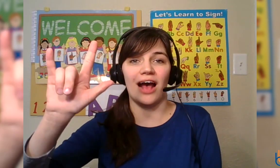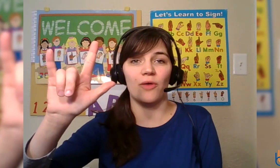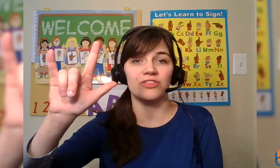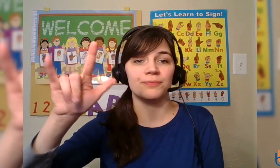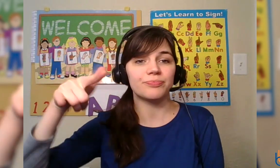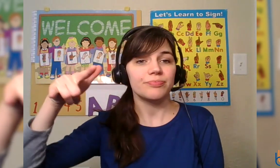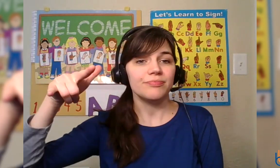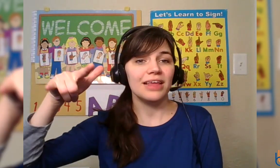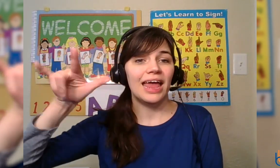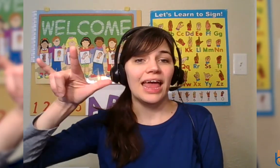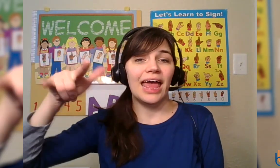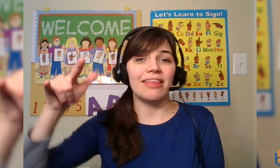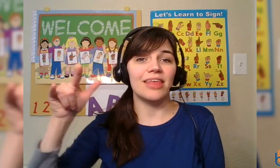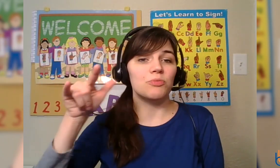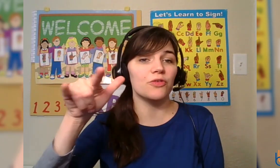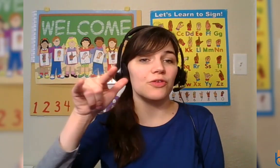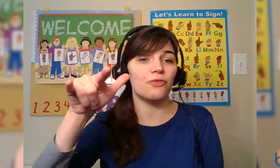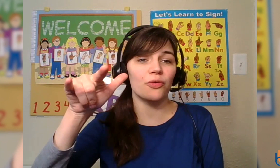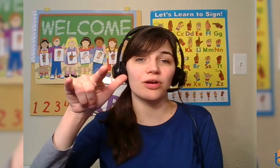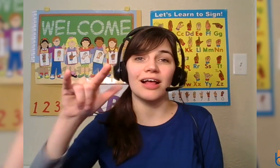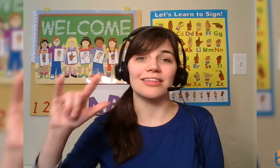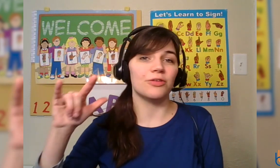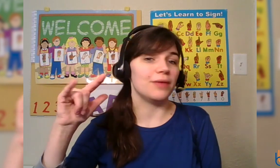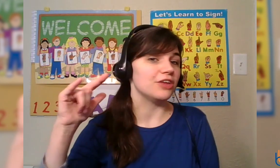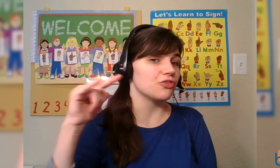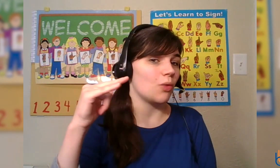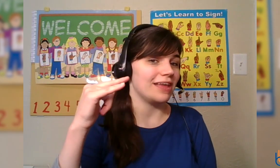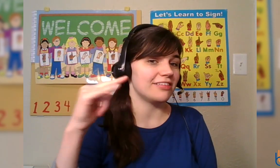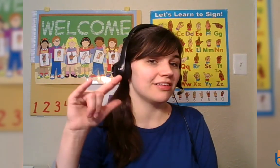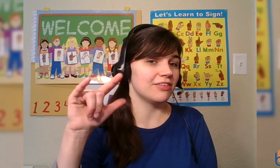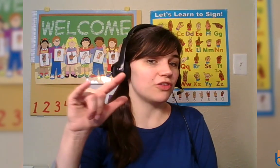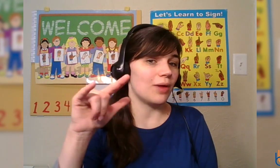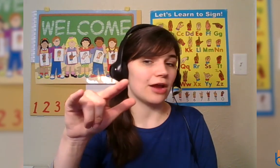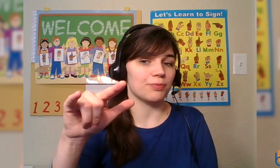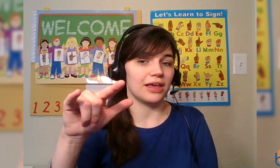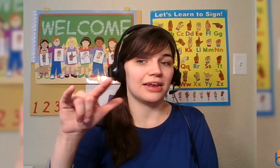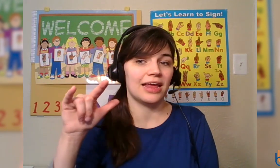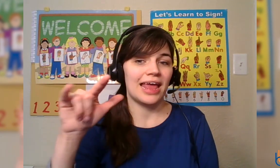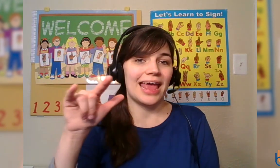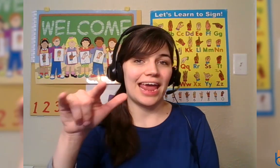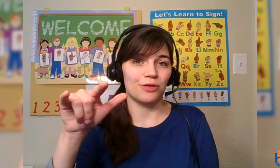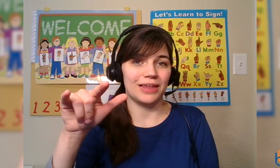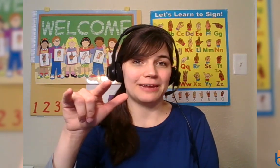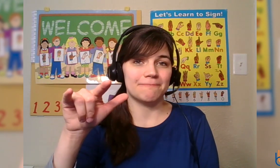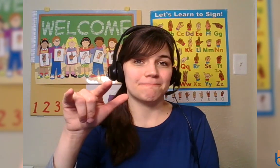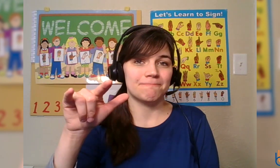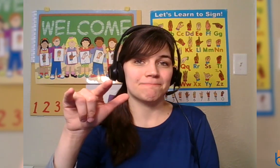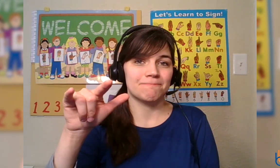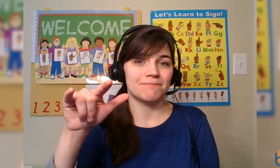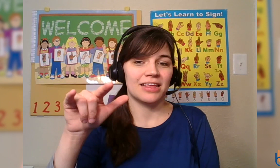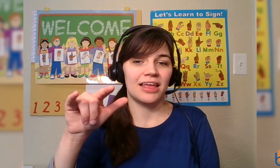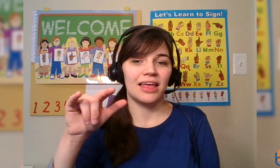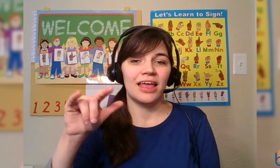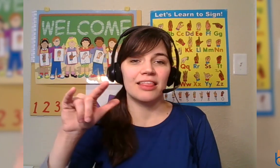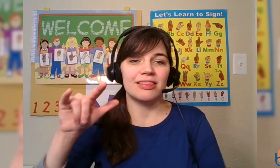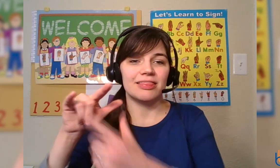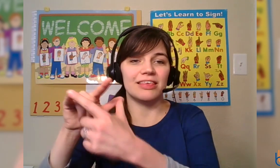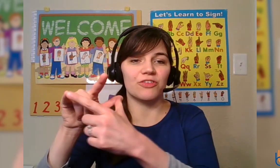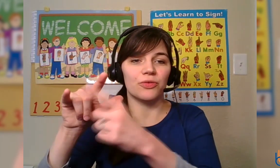and then move it forward a little bit twice. So airplane. Airplane. These are the